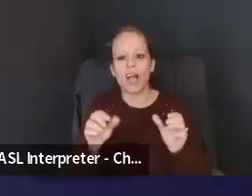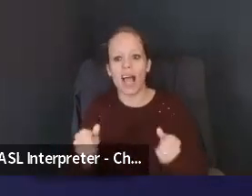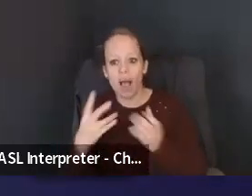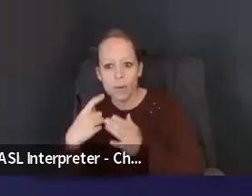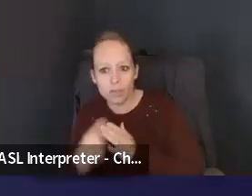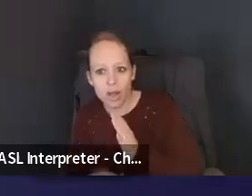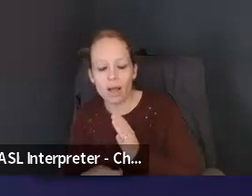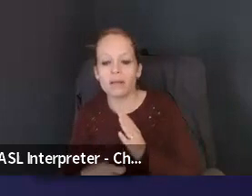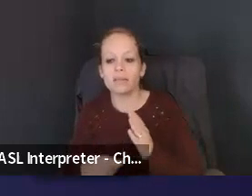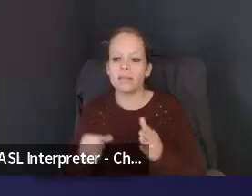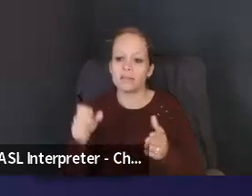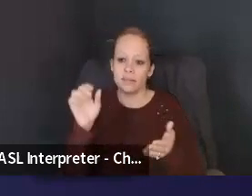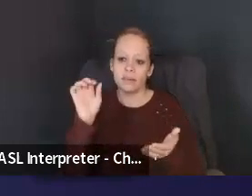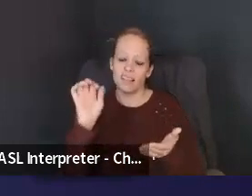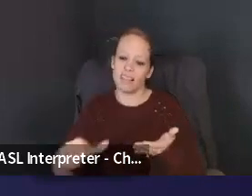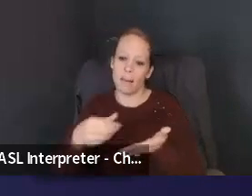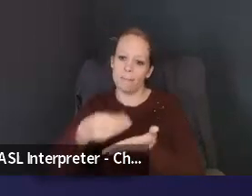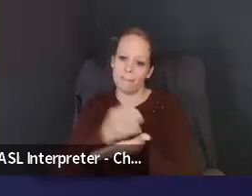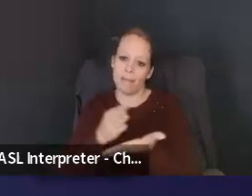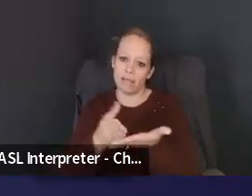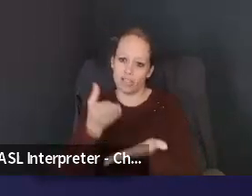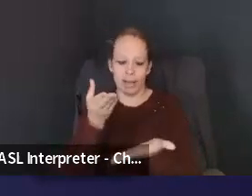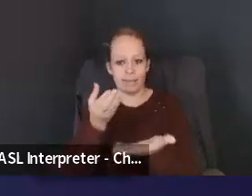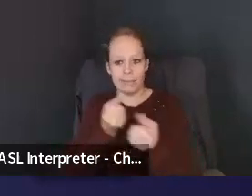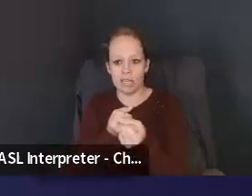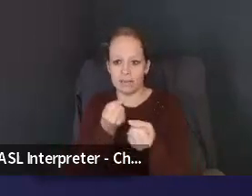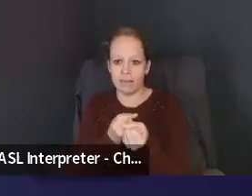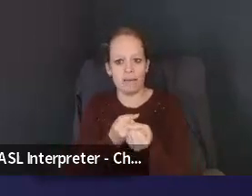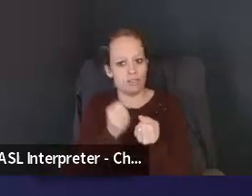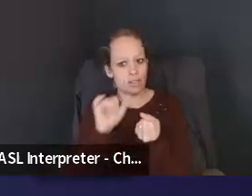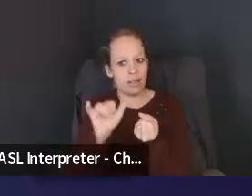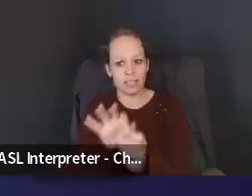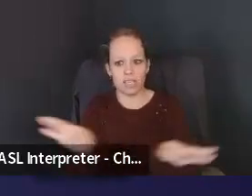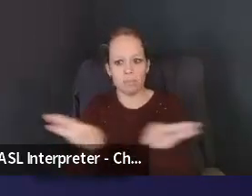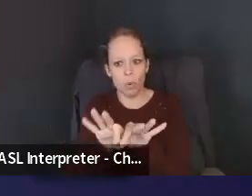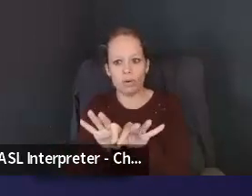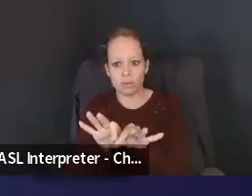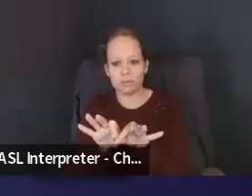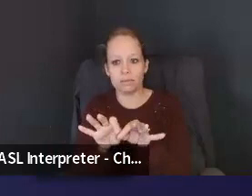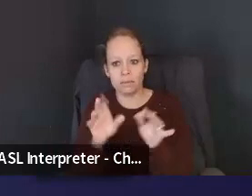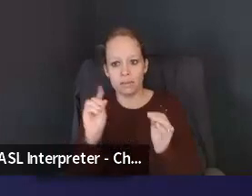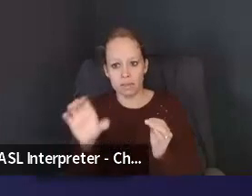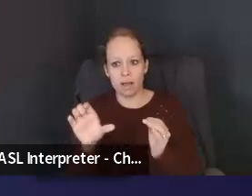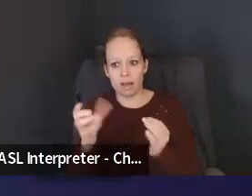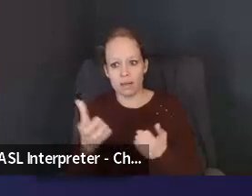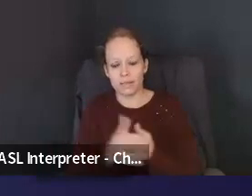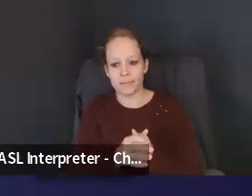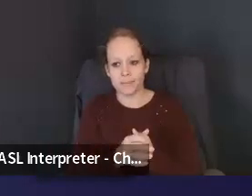to turn into that budget justification which is a very important document. I think that there's a